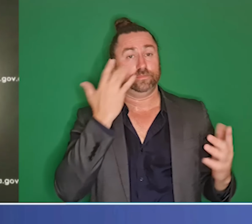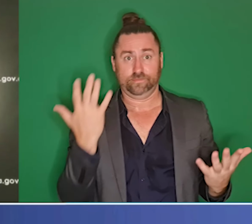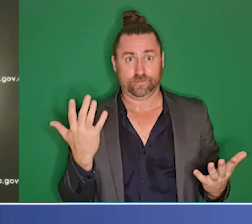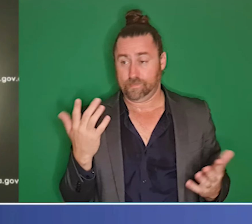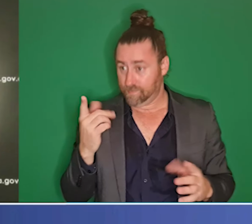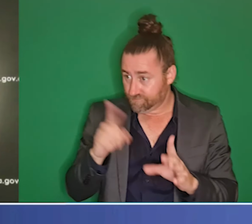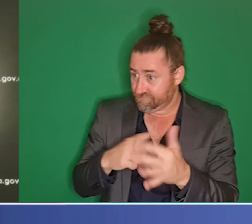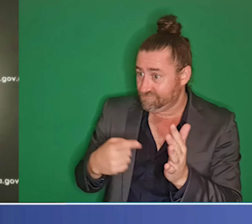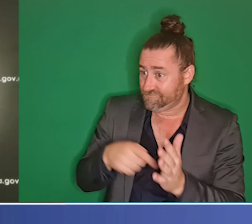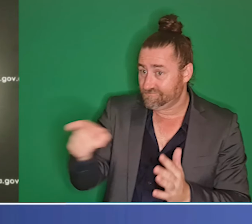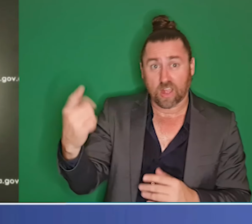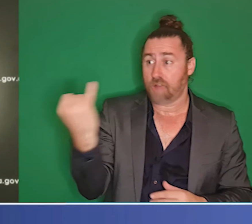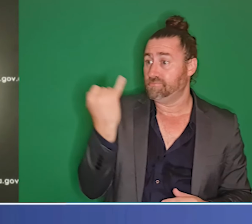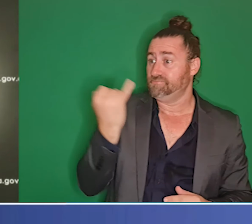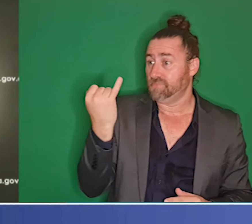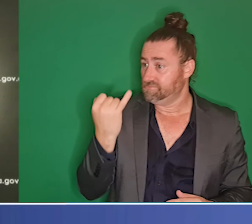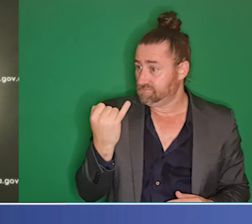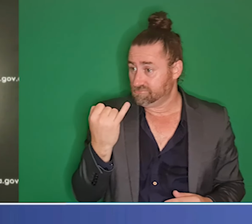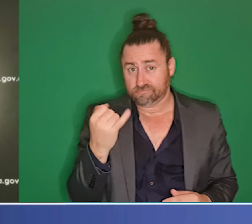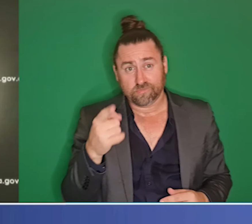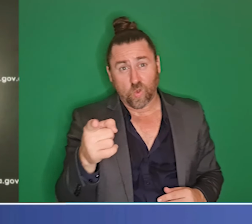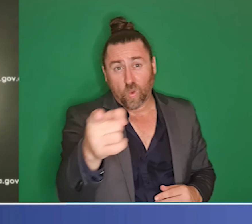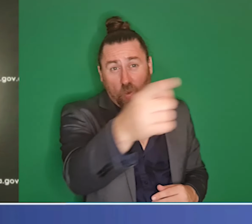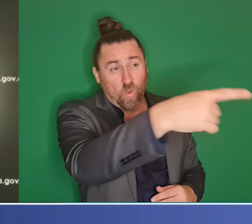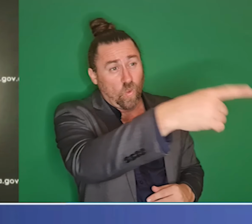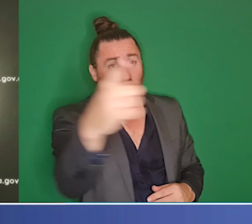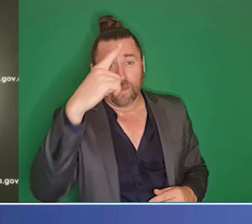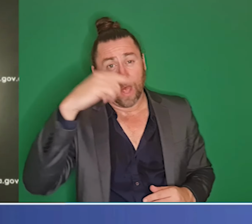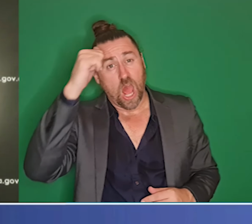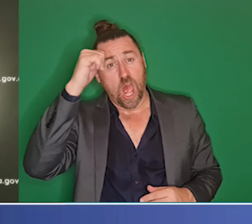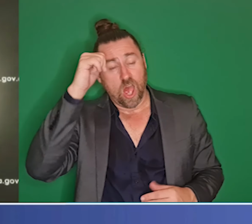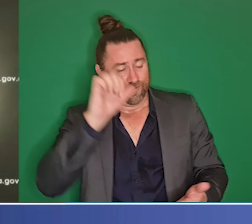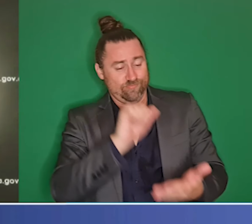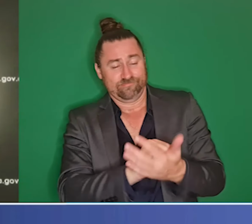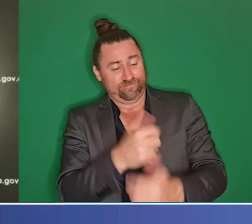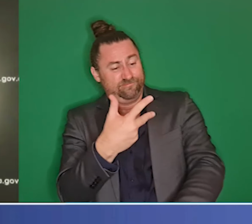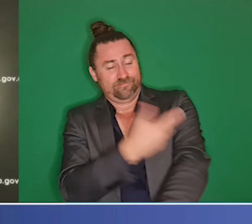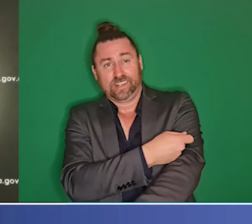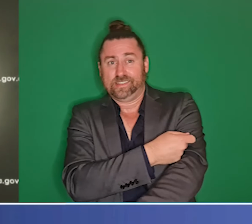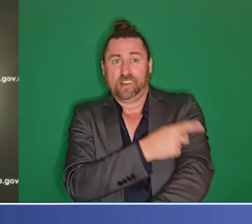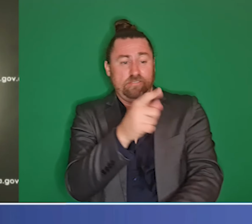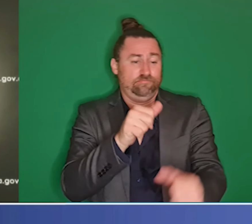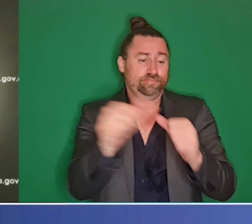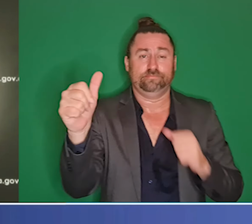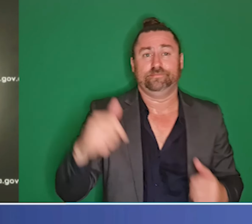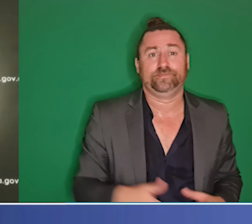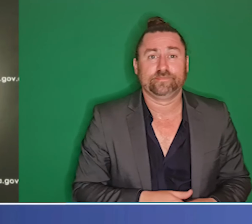and yet we pushed through, and it's the Australian public, the Australian medical workforce